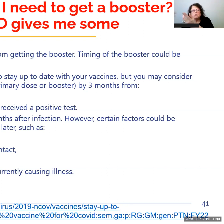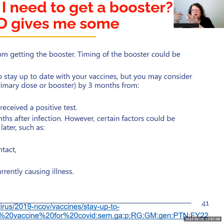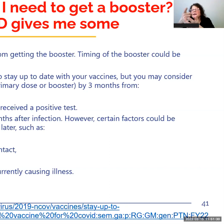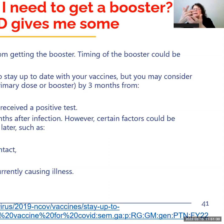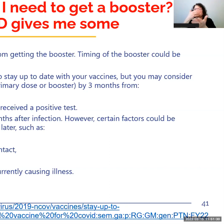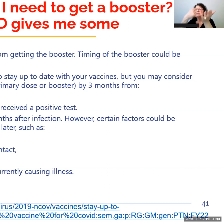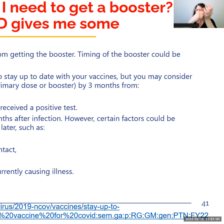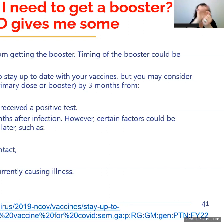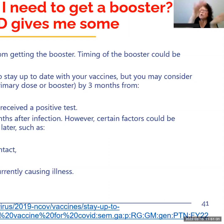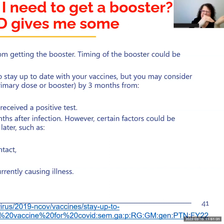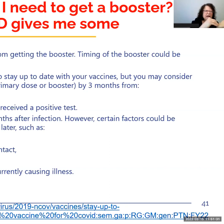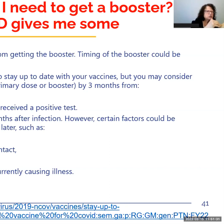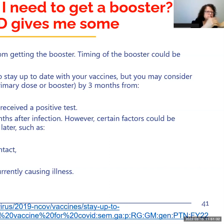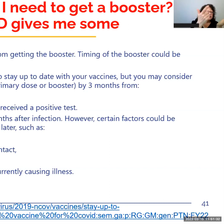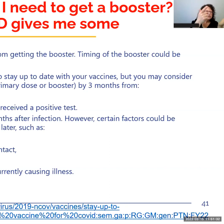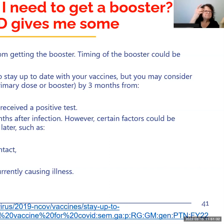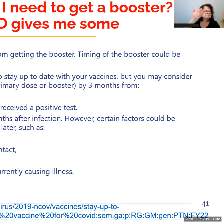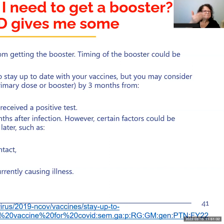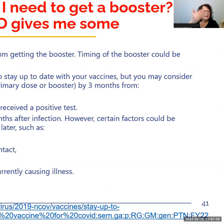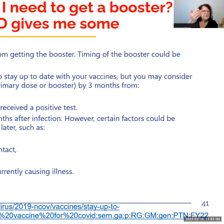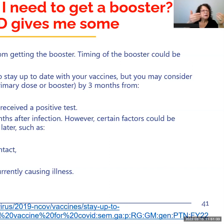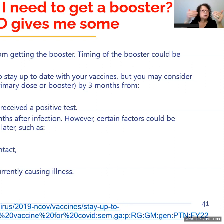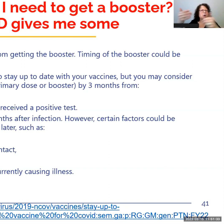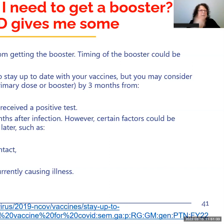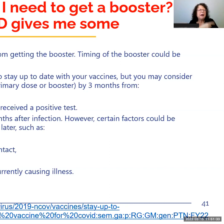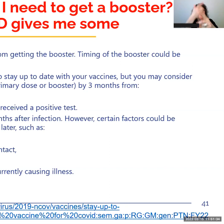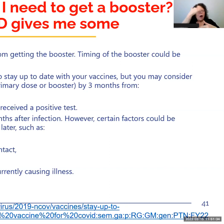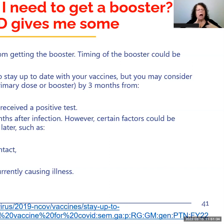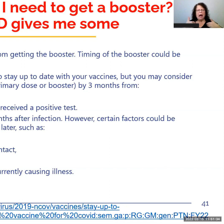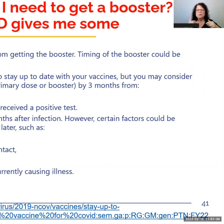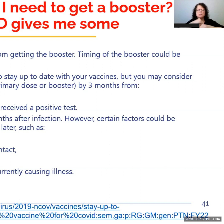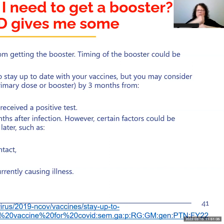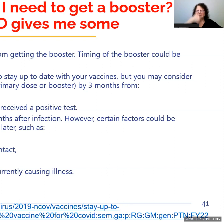to say: "Well, you know, I probably do have some protection here, but you know what